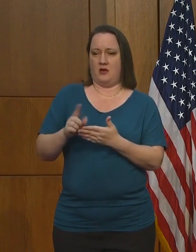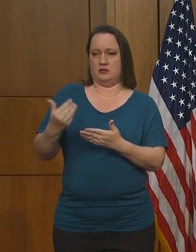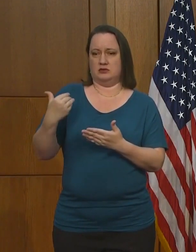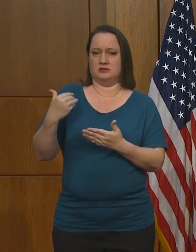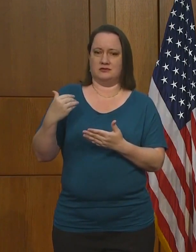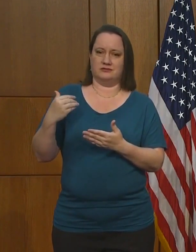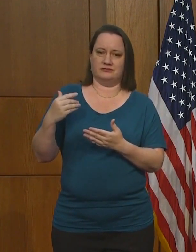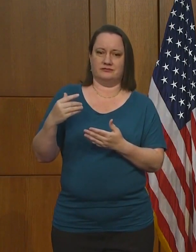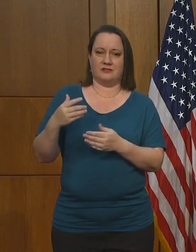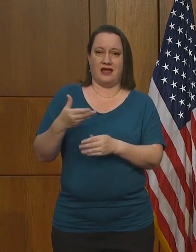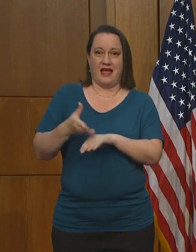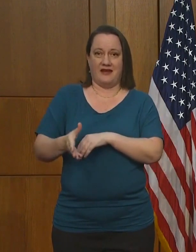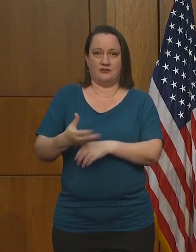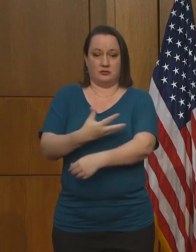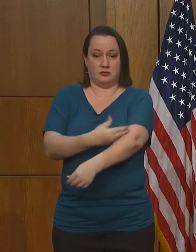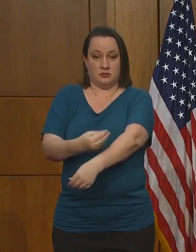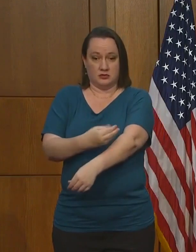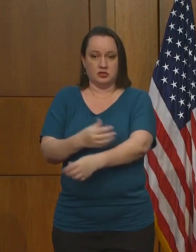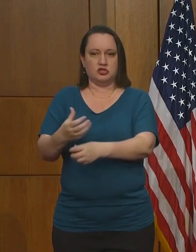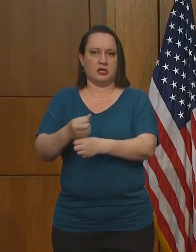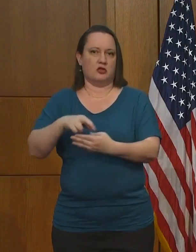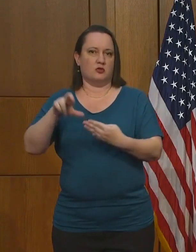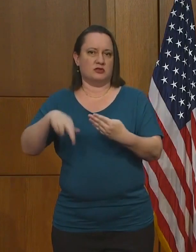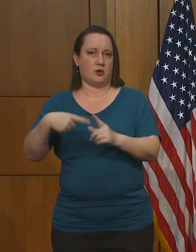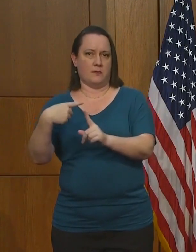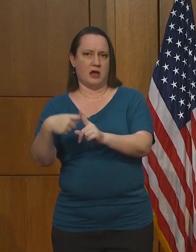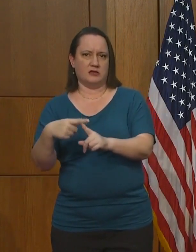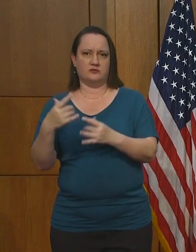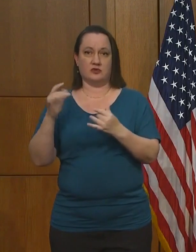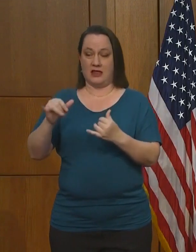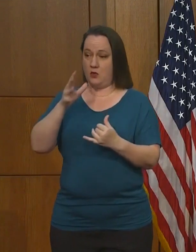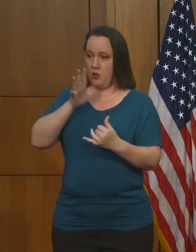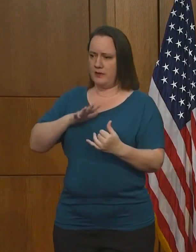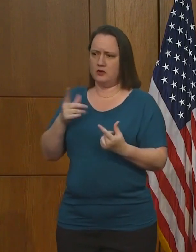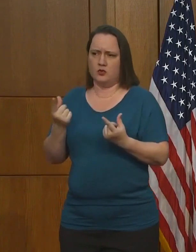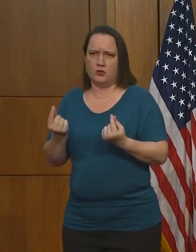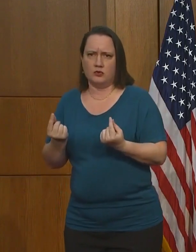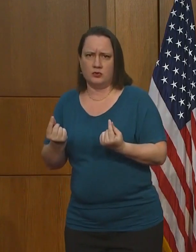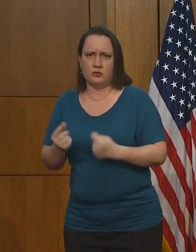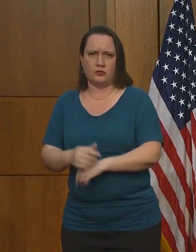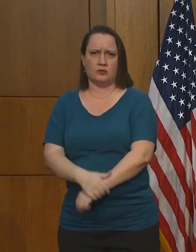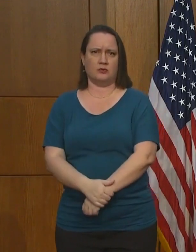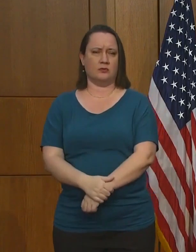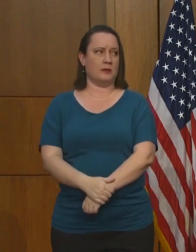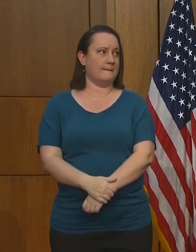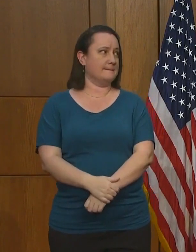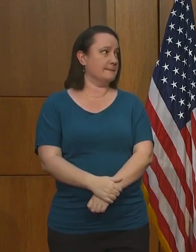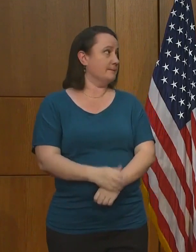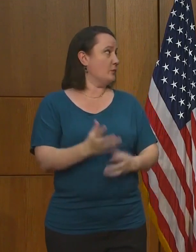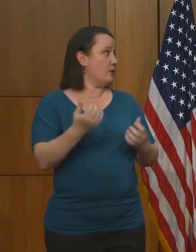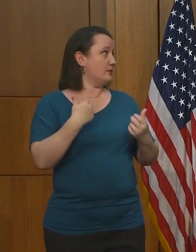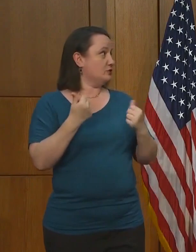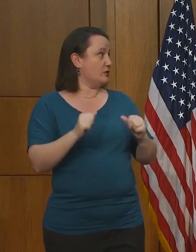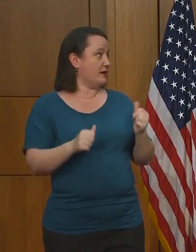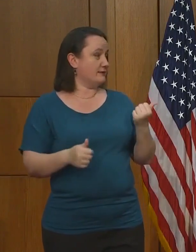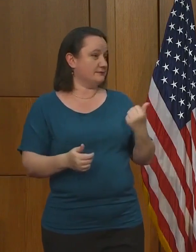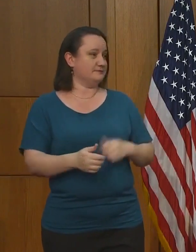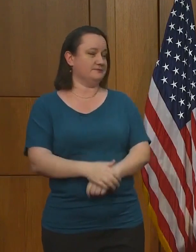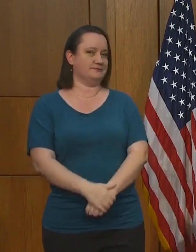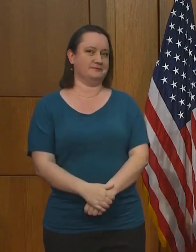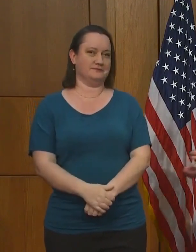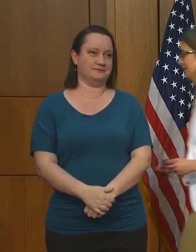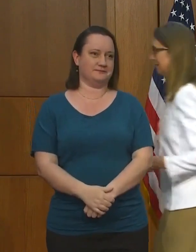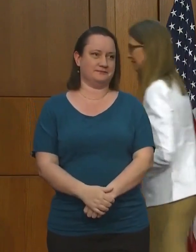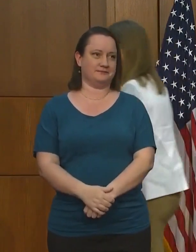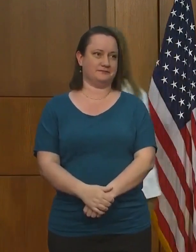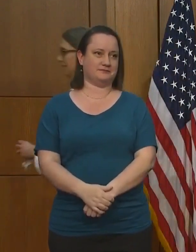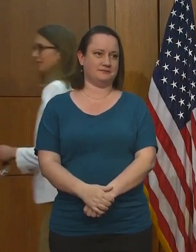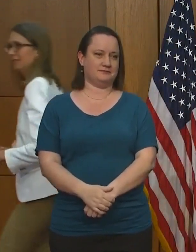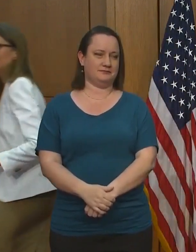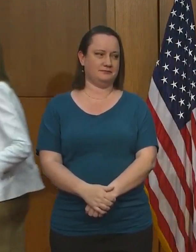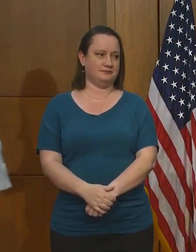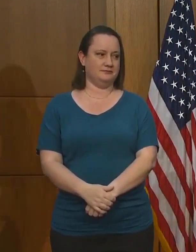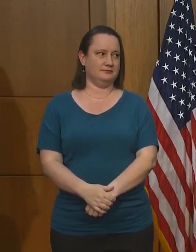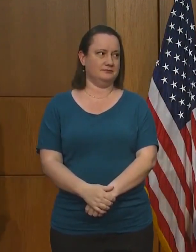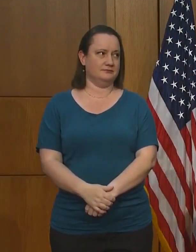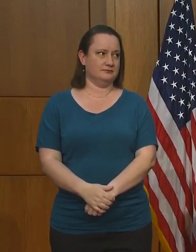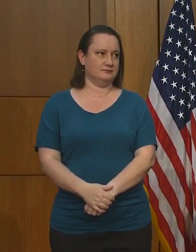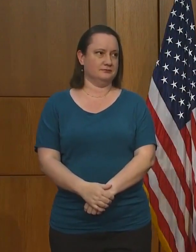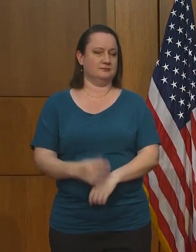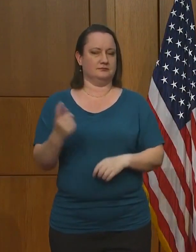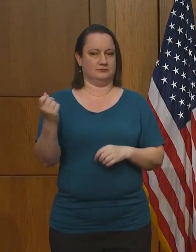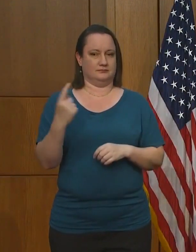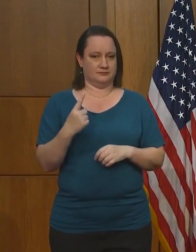CAN CALL. ME BACK I. DR TONY